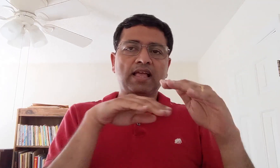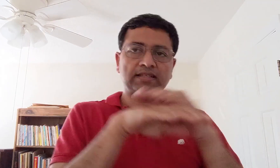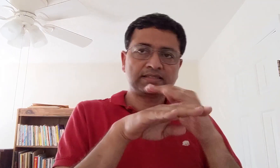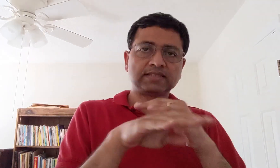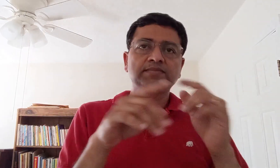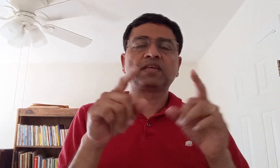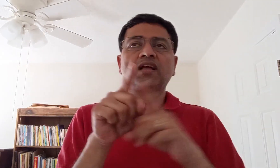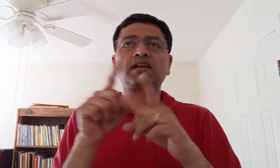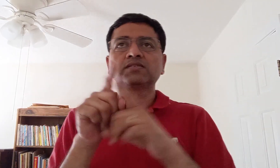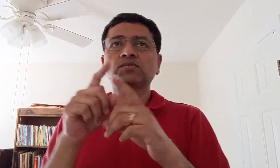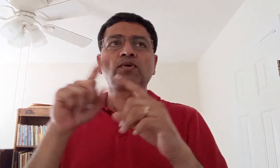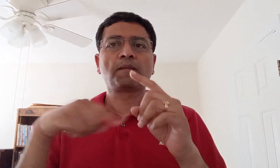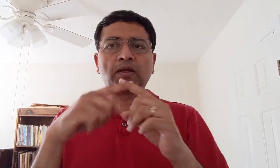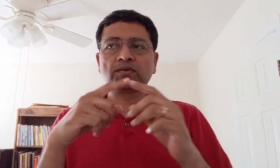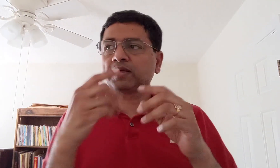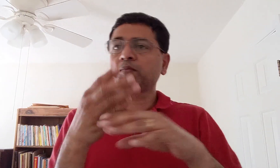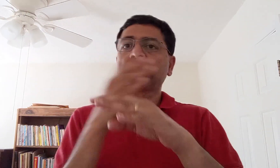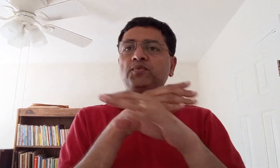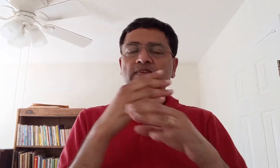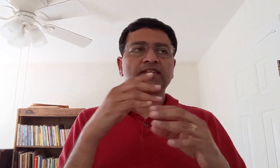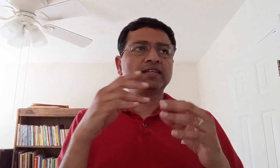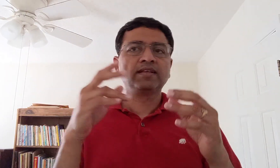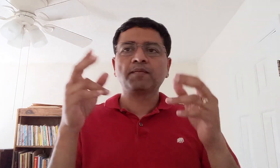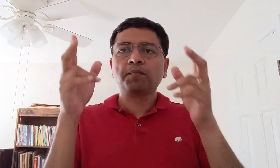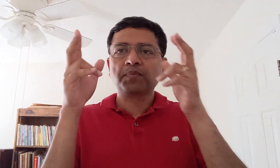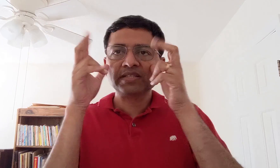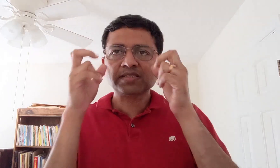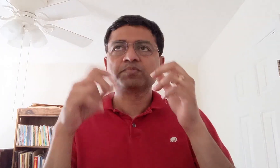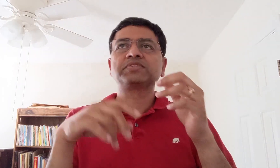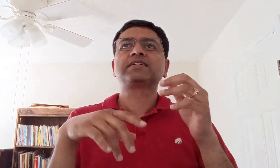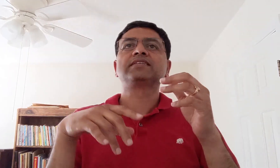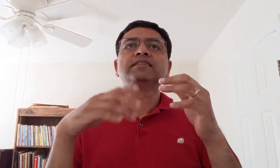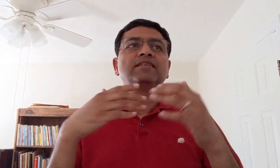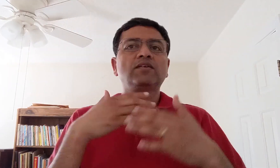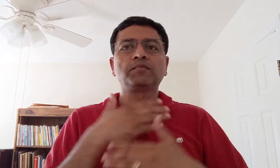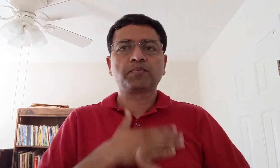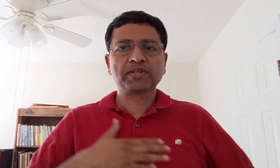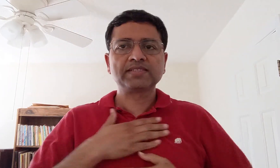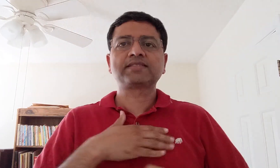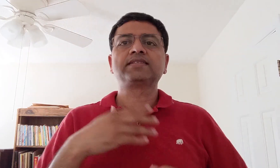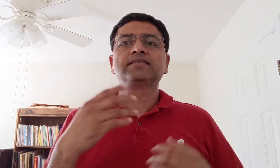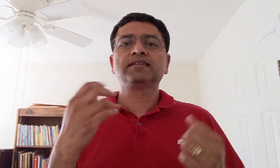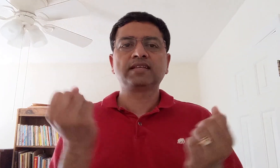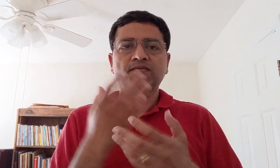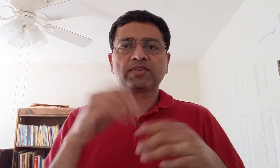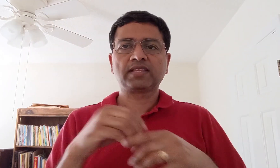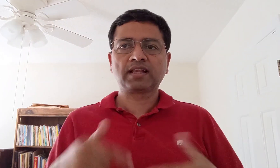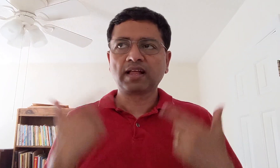accessibility but about improving processing visual information so we can better appreciate things in life.